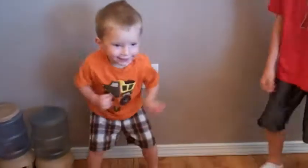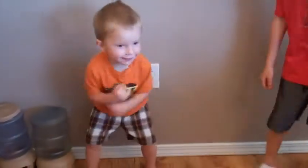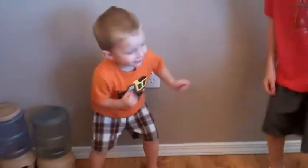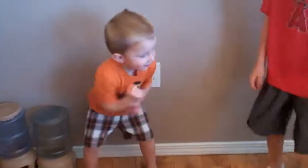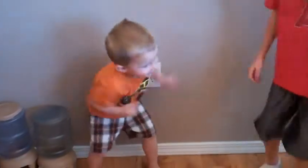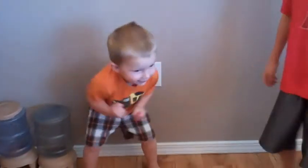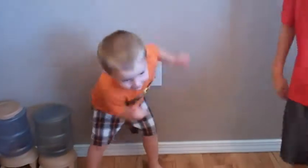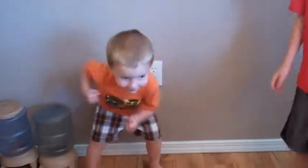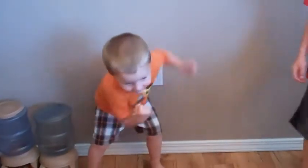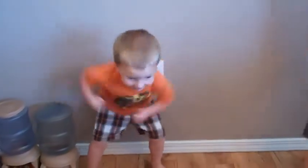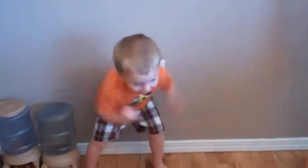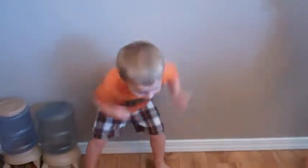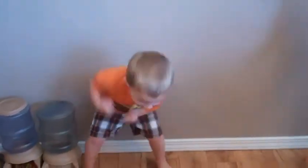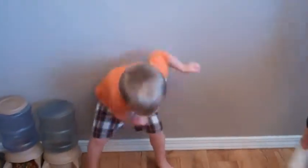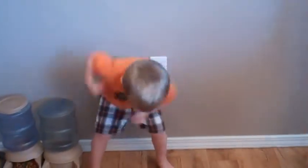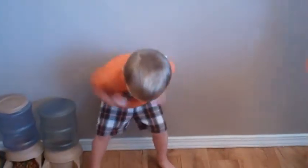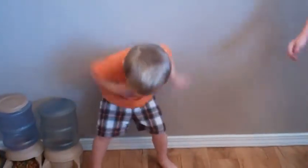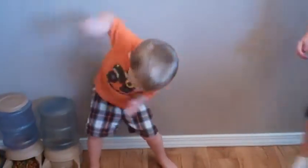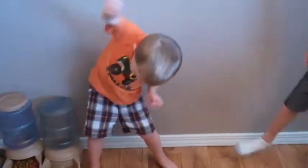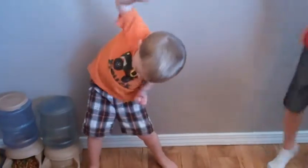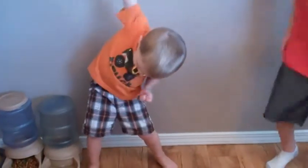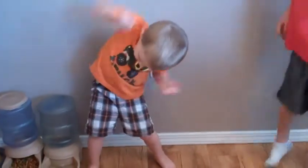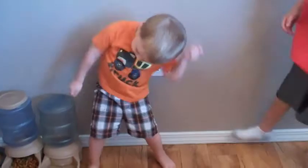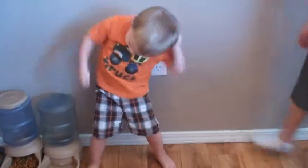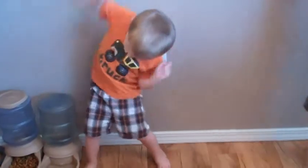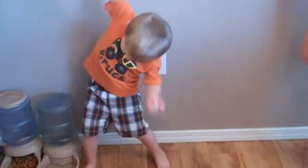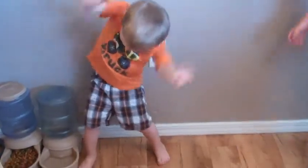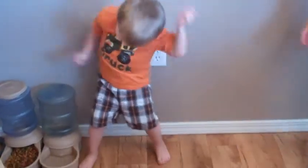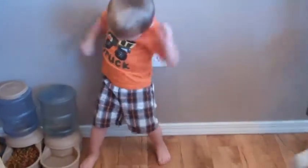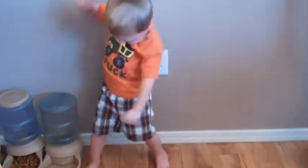But you got cookie So share it maybe